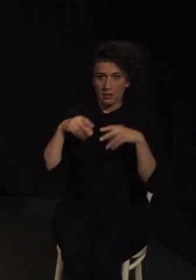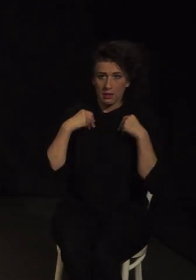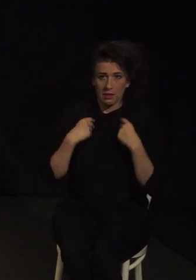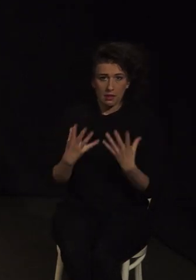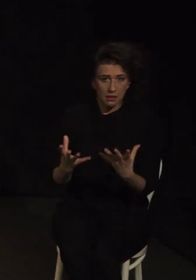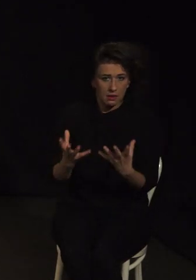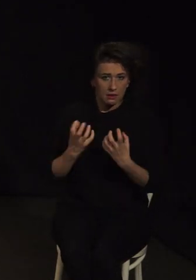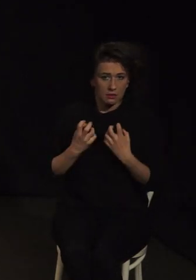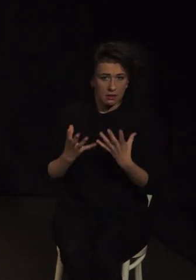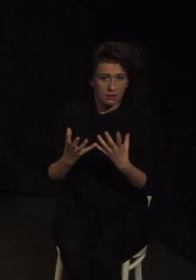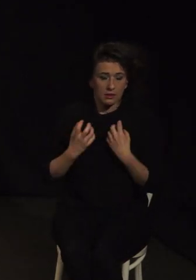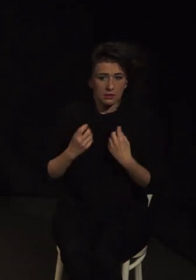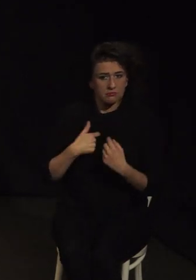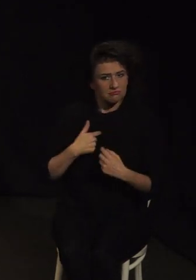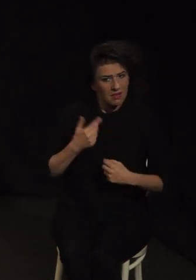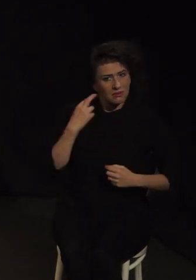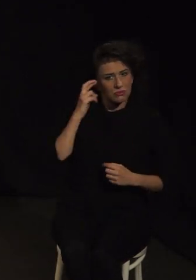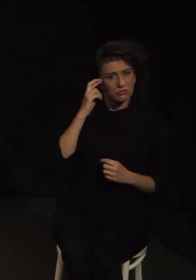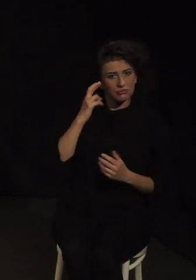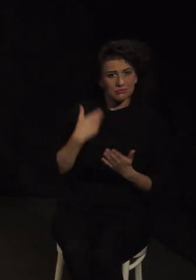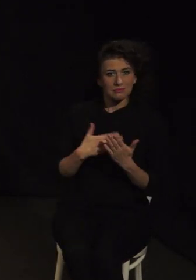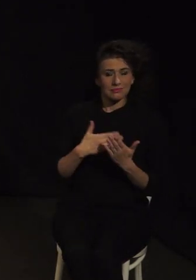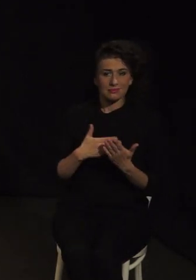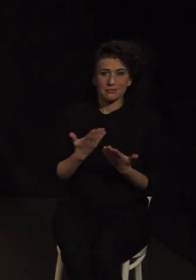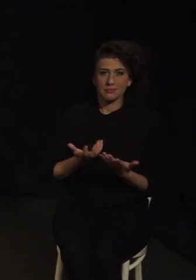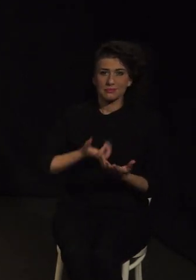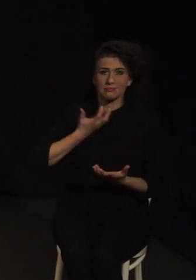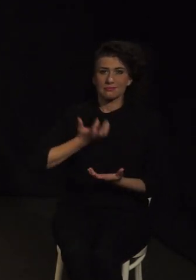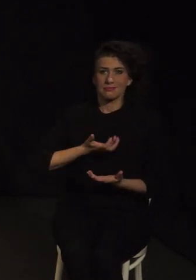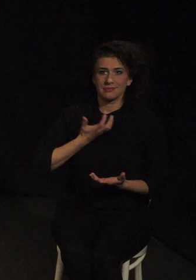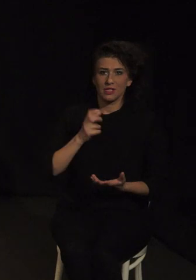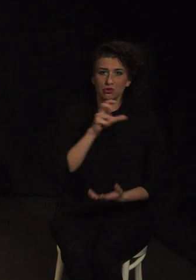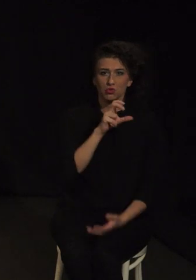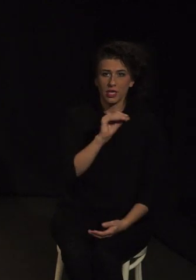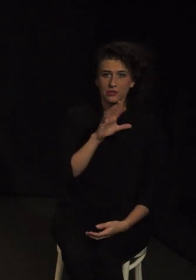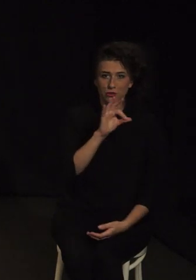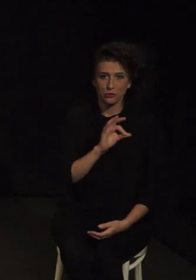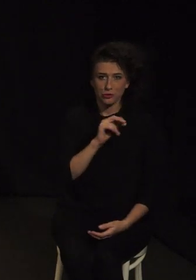Now I've understood that impulsiveness of Cześnik, who demands soup,